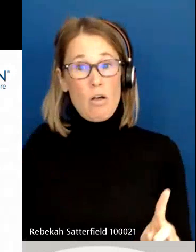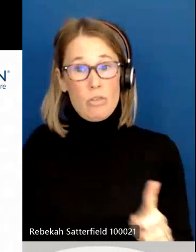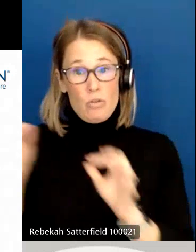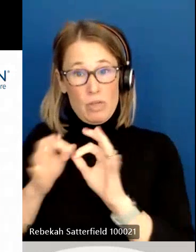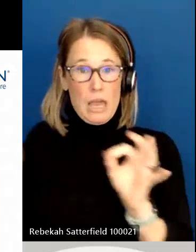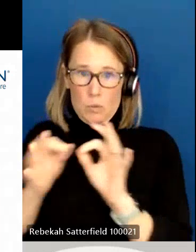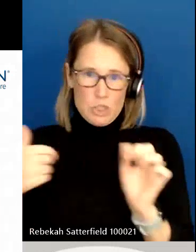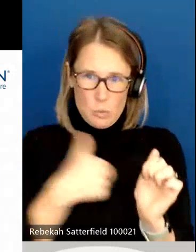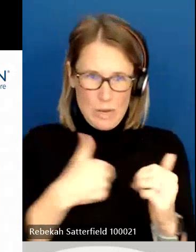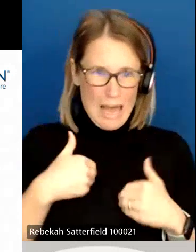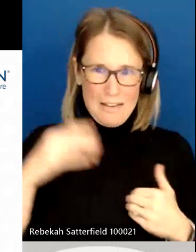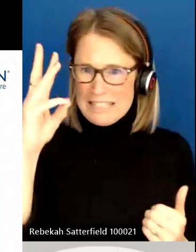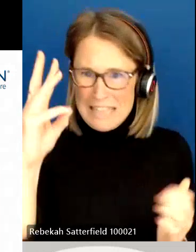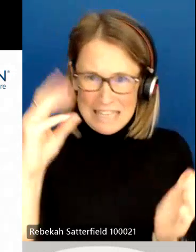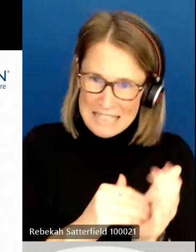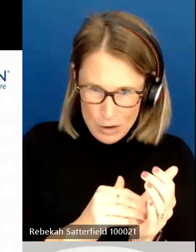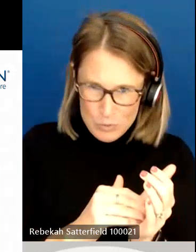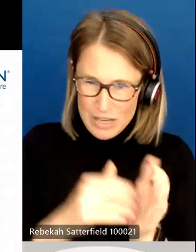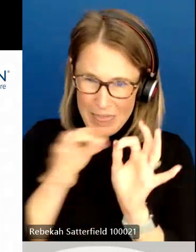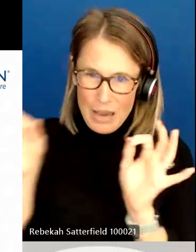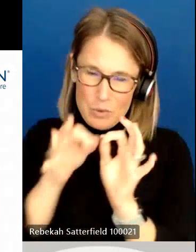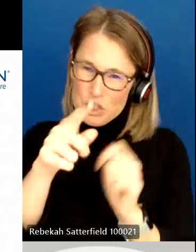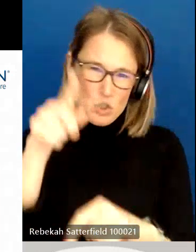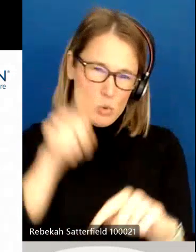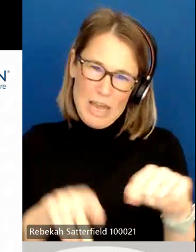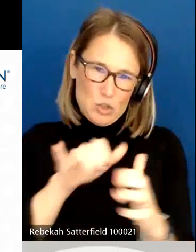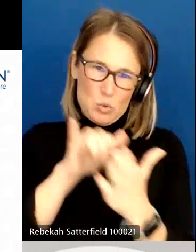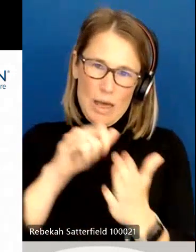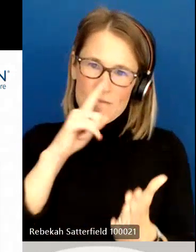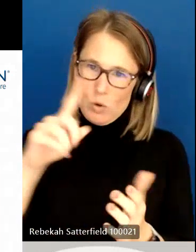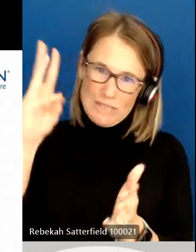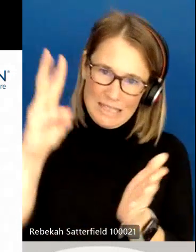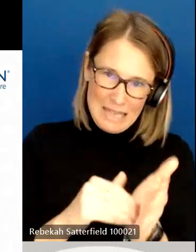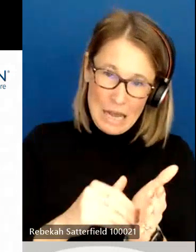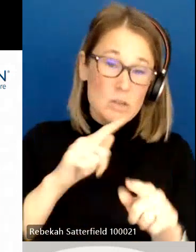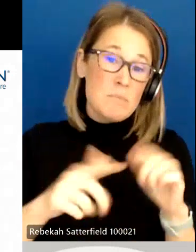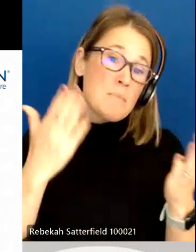you can't have a box for every language but maybe a general English voicemail box could be used with